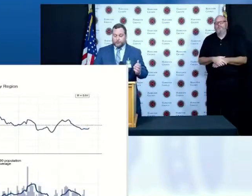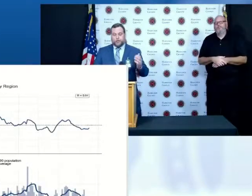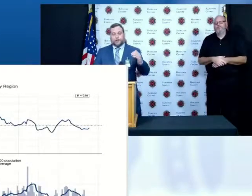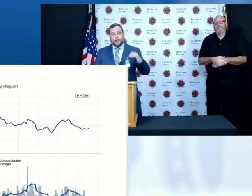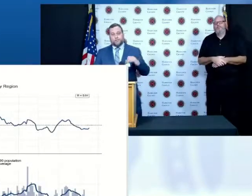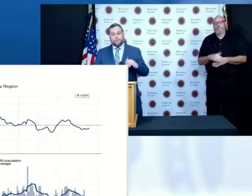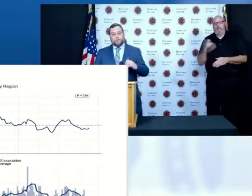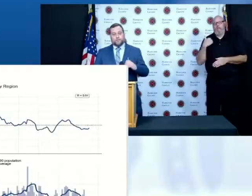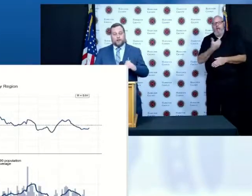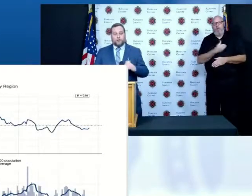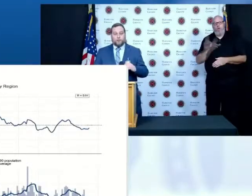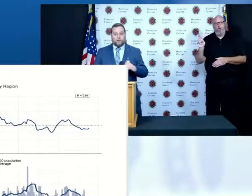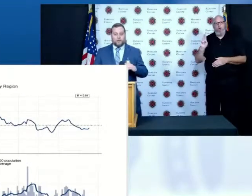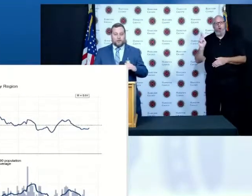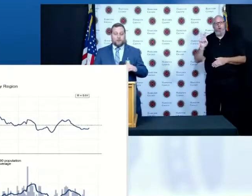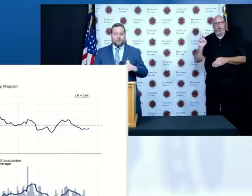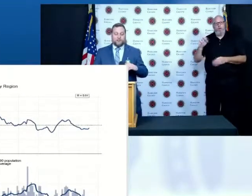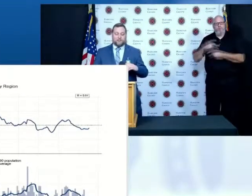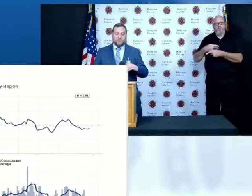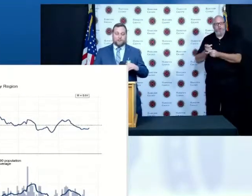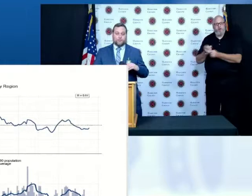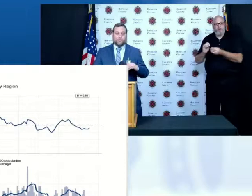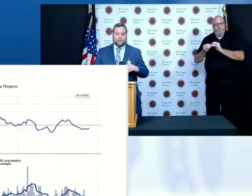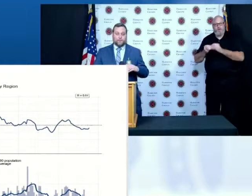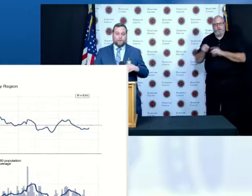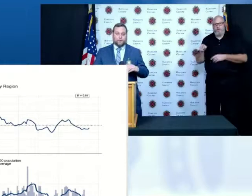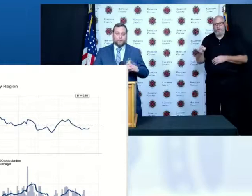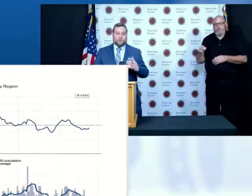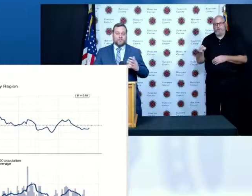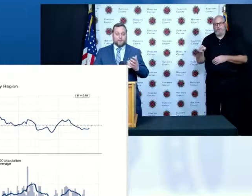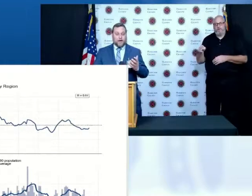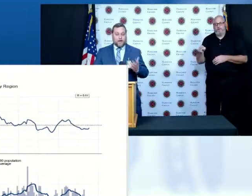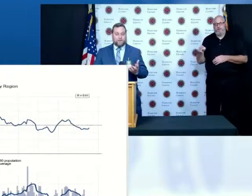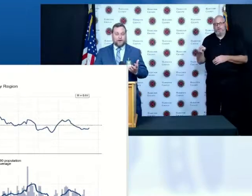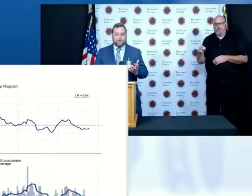as our case numbers decline we will continue to see some relief with regards to how the virus is